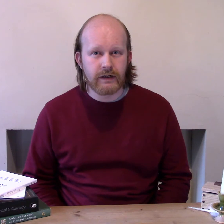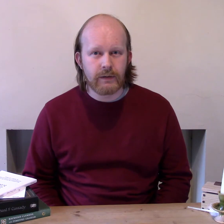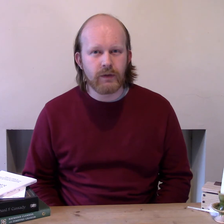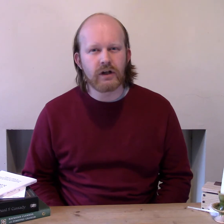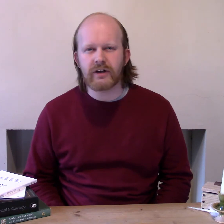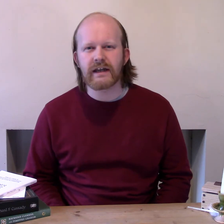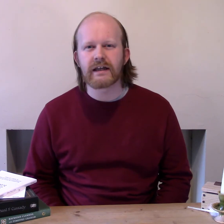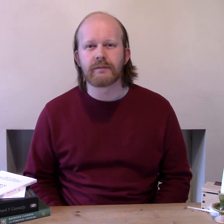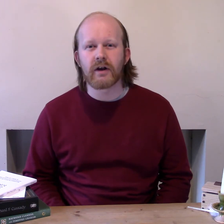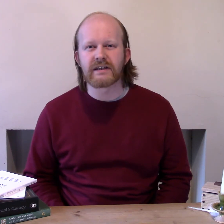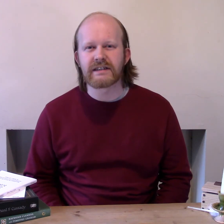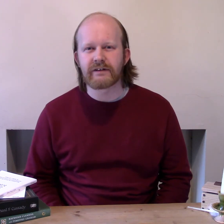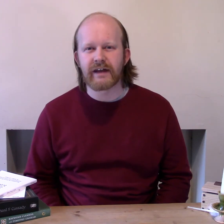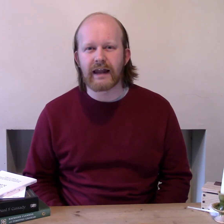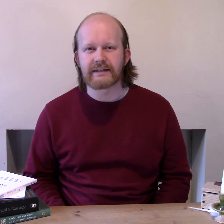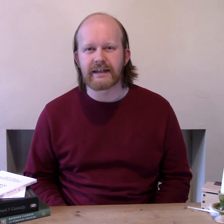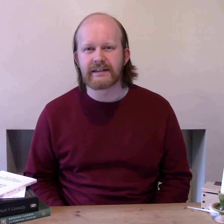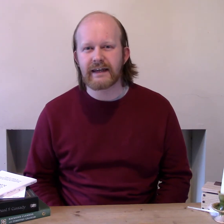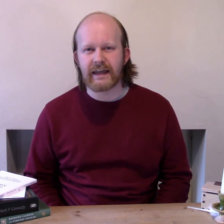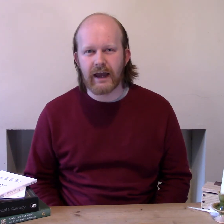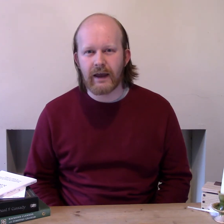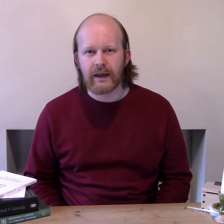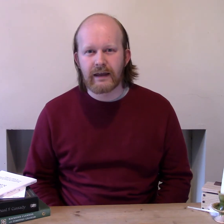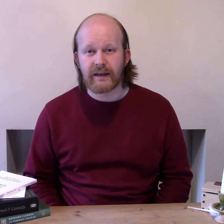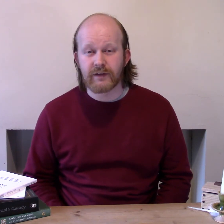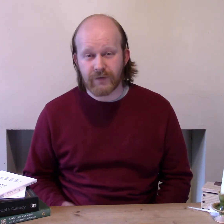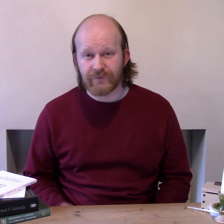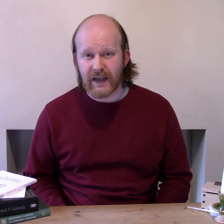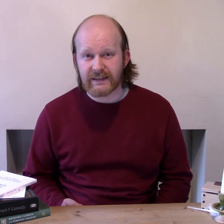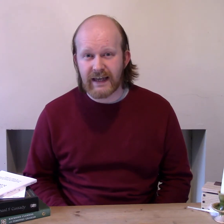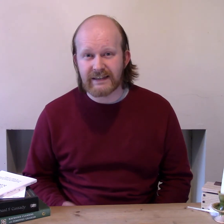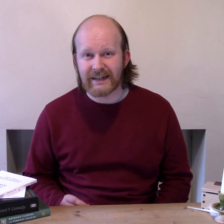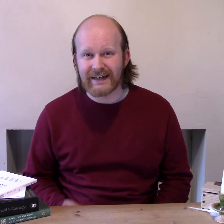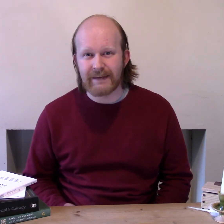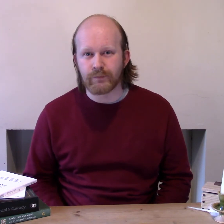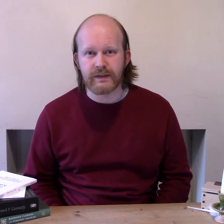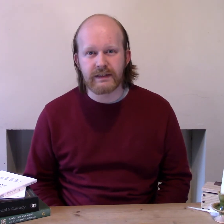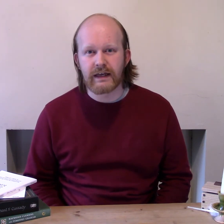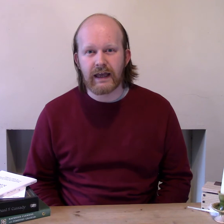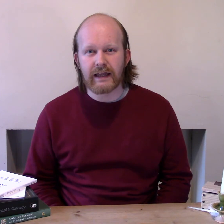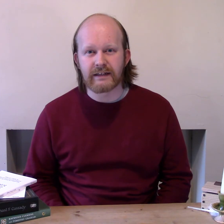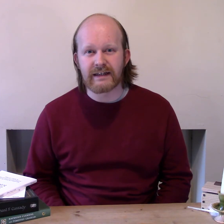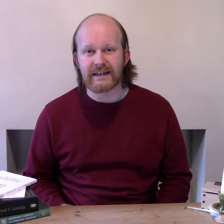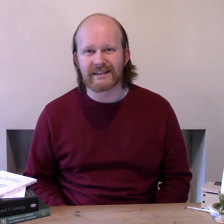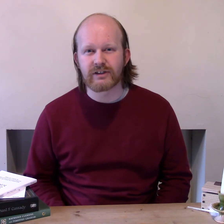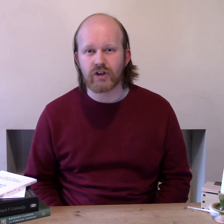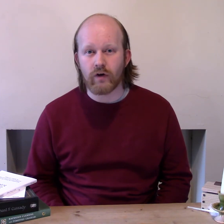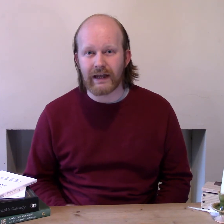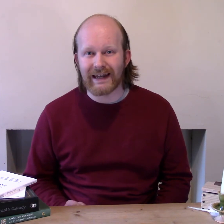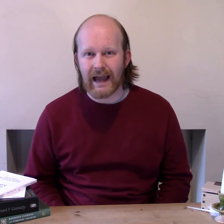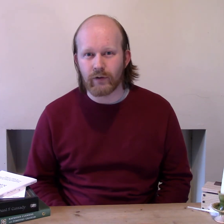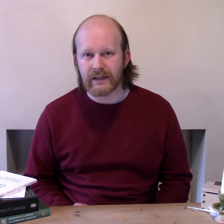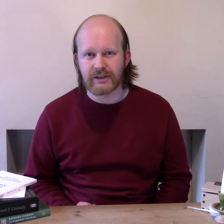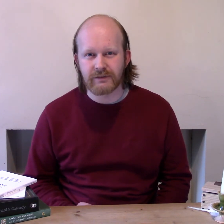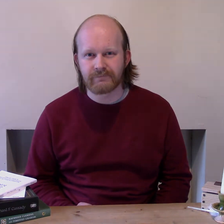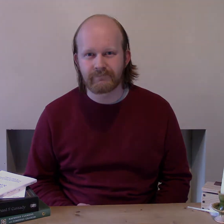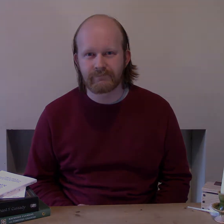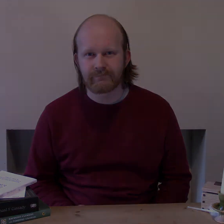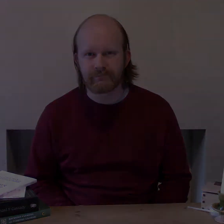but Monasteriales Indicia gives us a fascinating glimpse into this historic language.